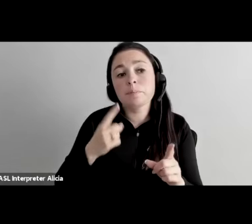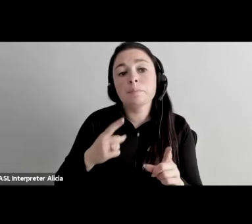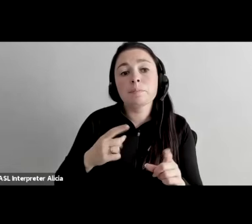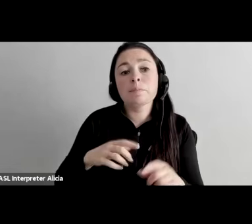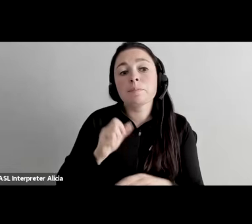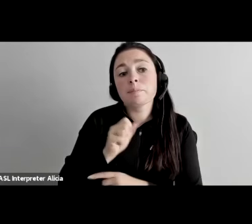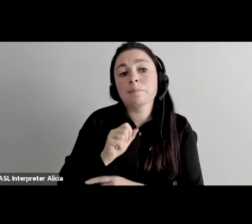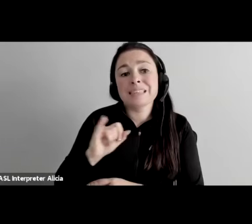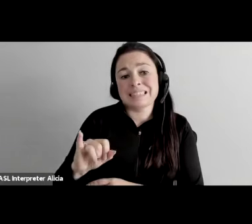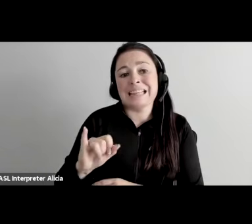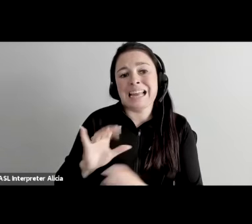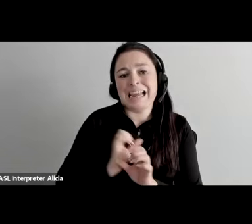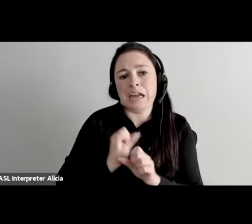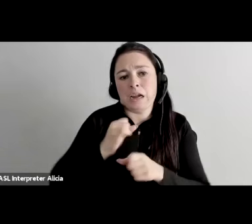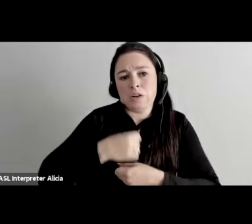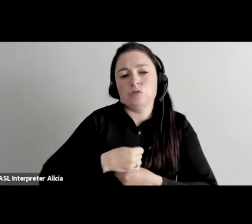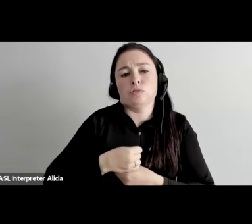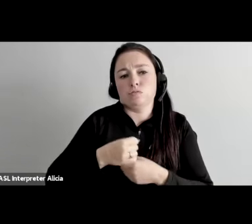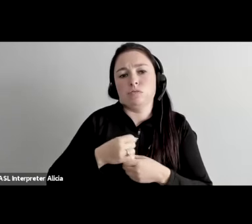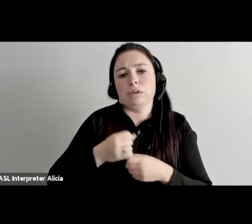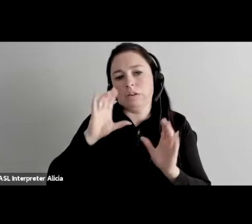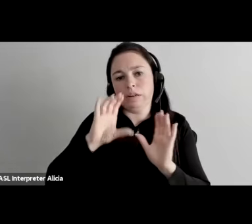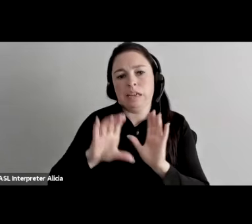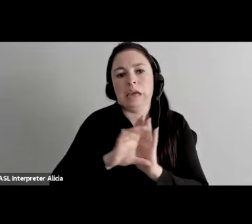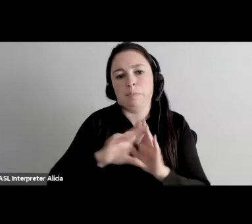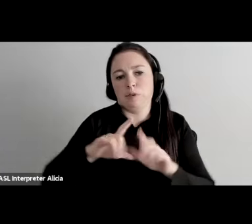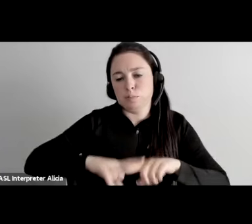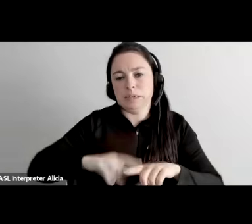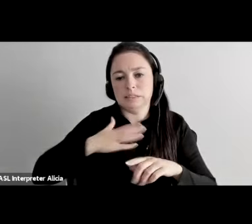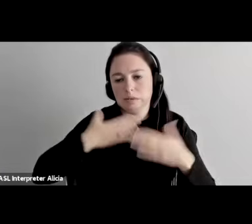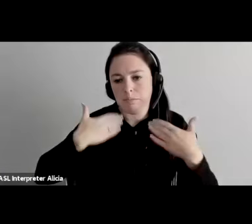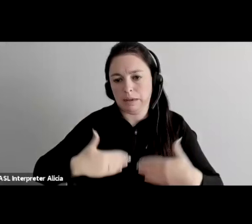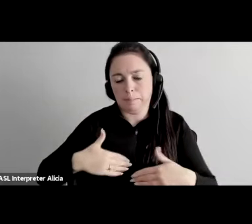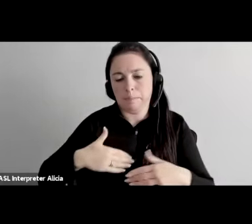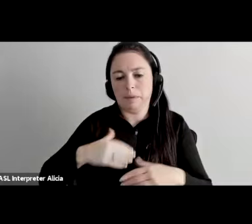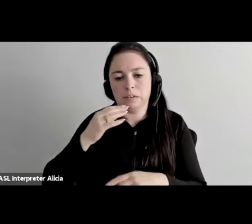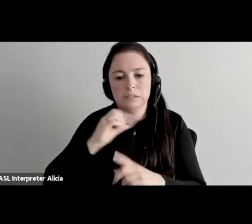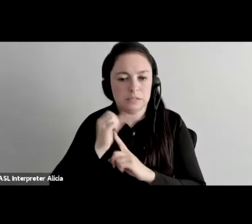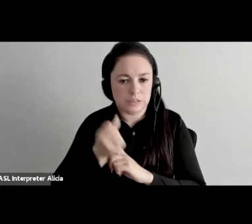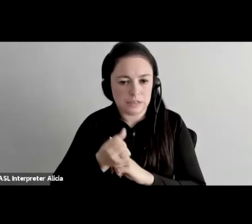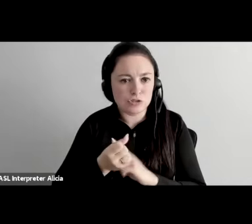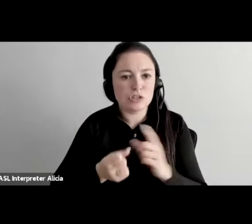on my body's proportions. The second is a real photo of me smiling at 38 weeks pregnant.